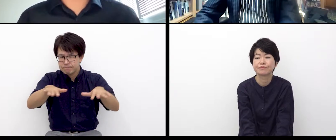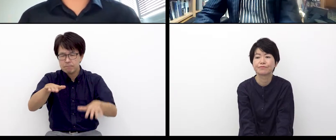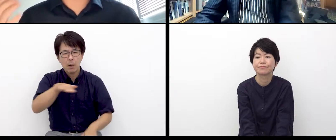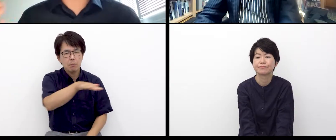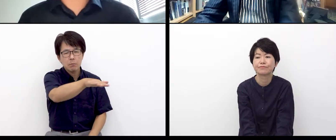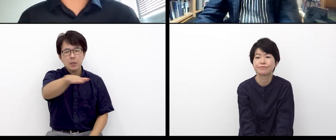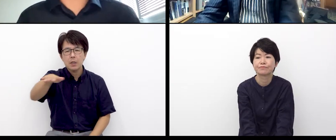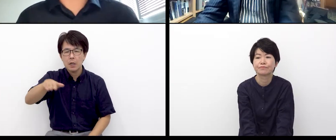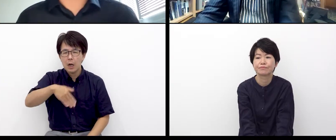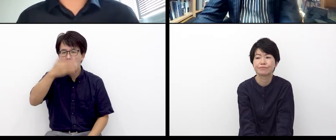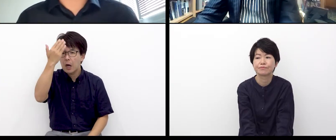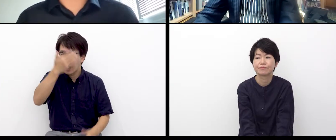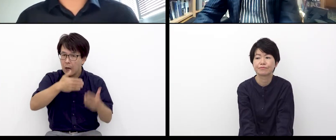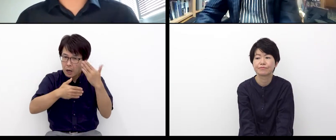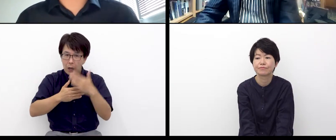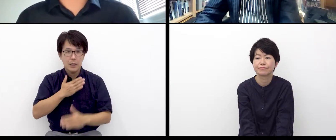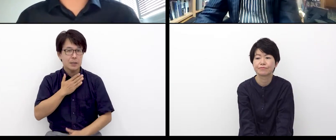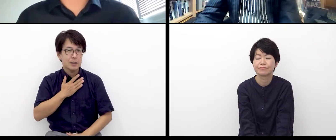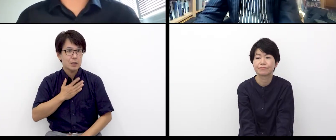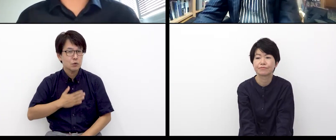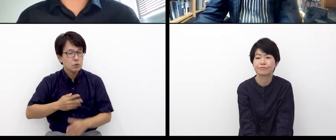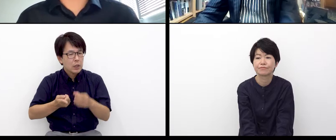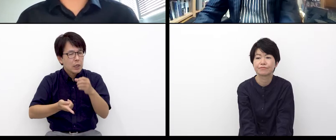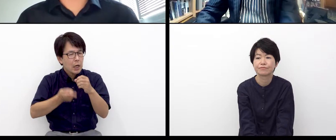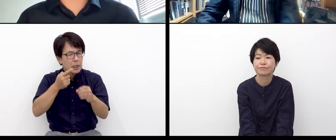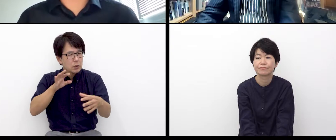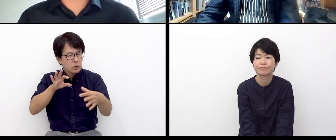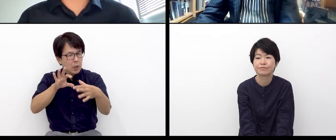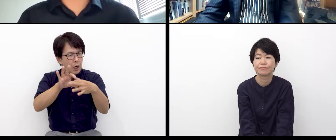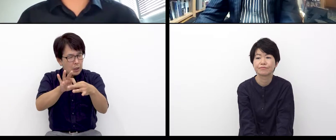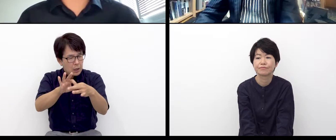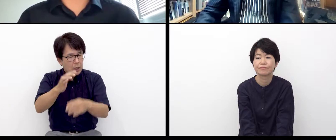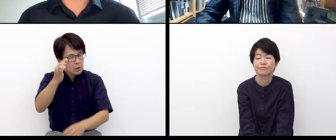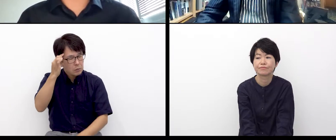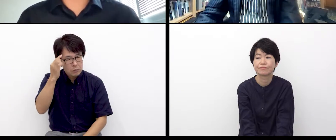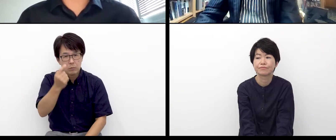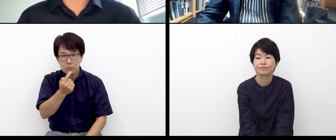or people started using it.